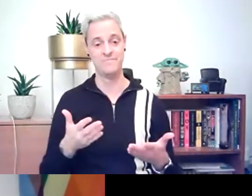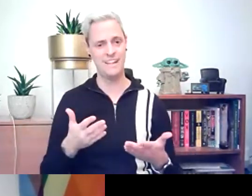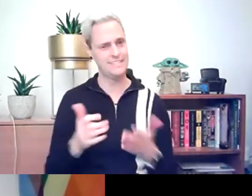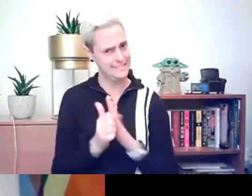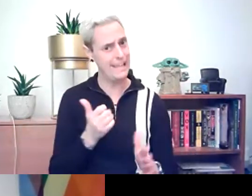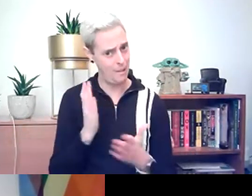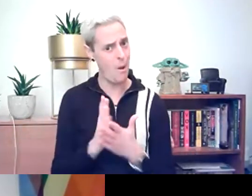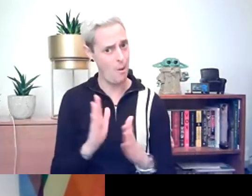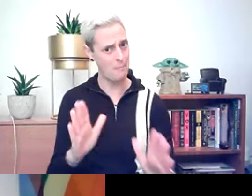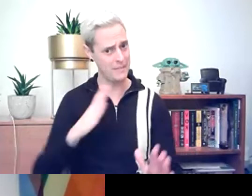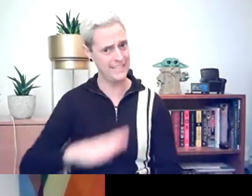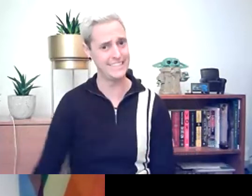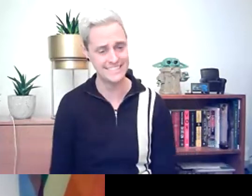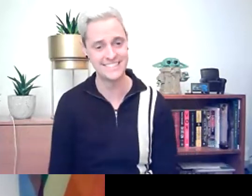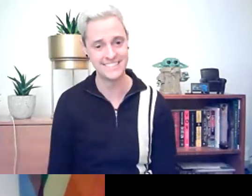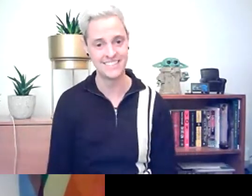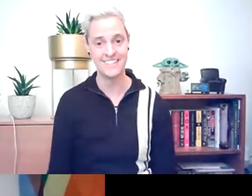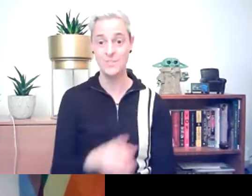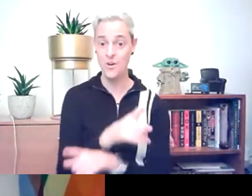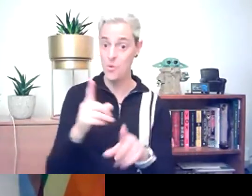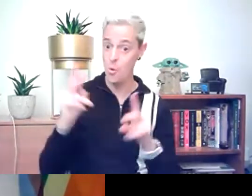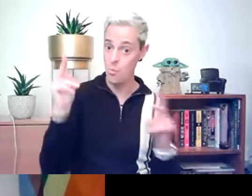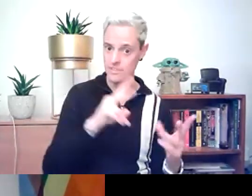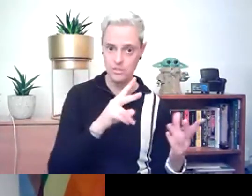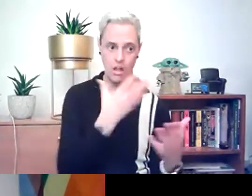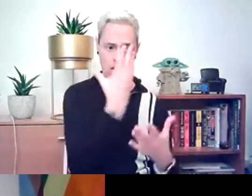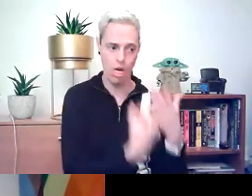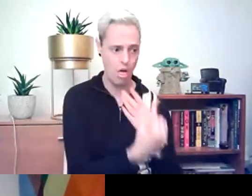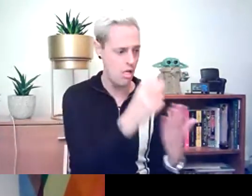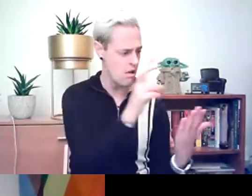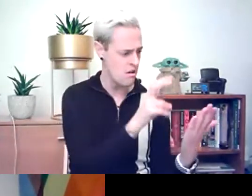piece of advice and if anyone's watching it who does that and it's finding that it's stressing